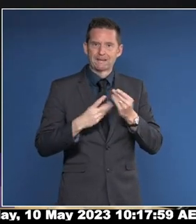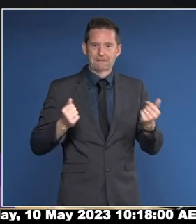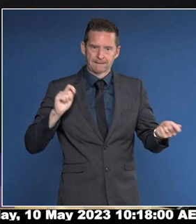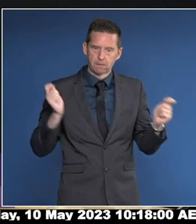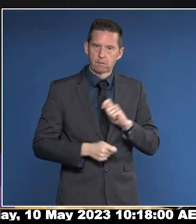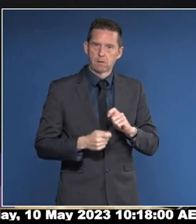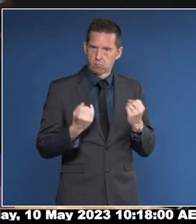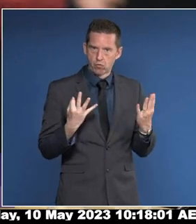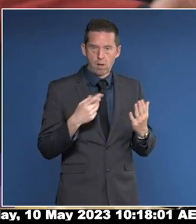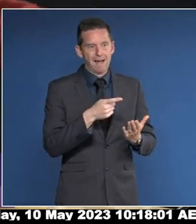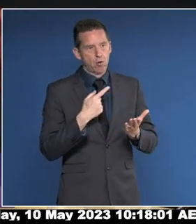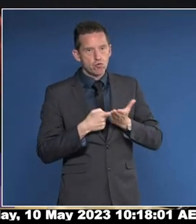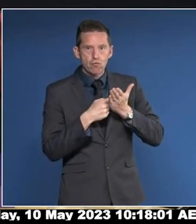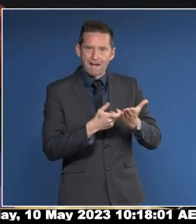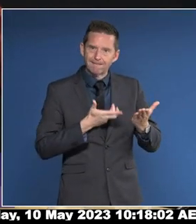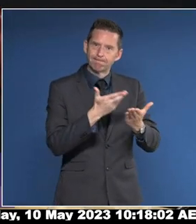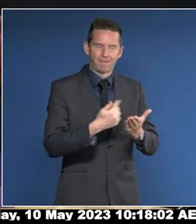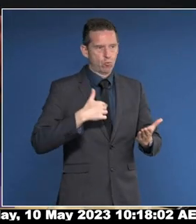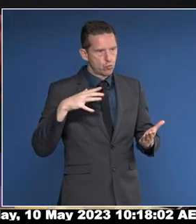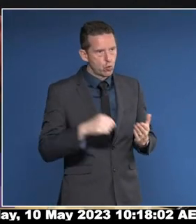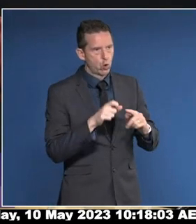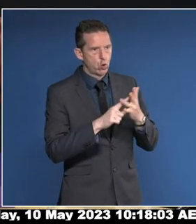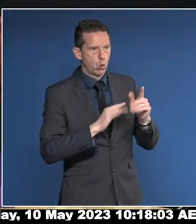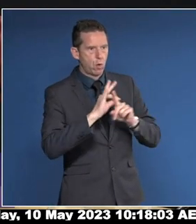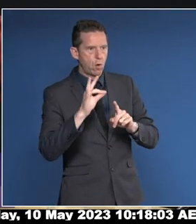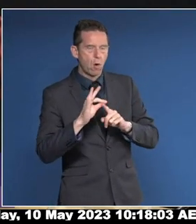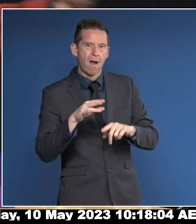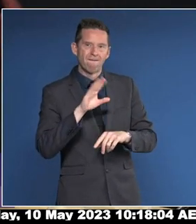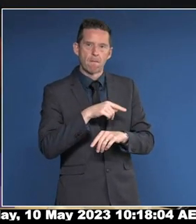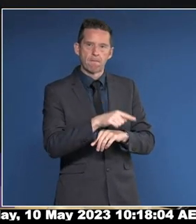recommendations, perhaps arising from the report done by the Family Commission where we